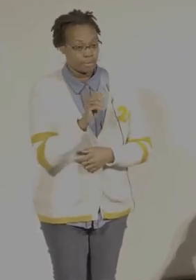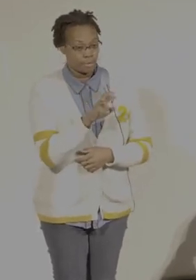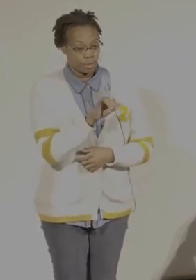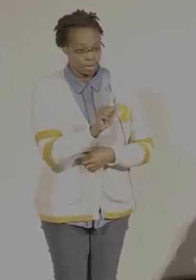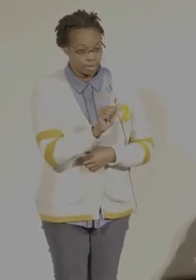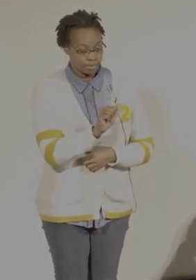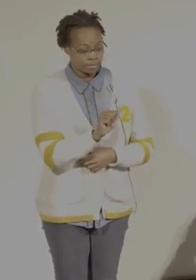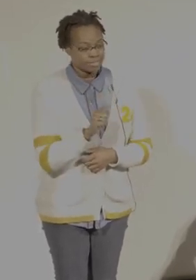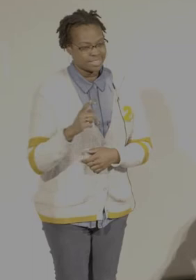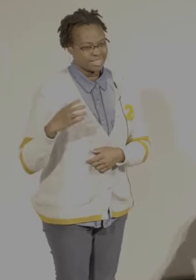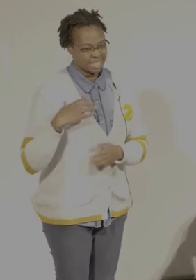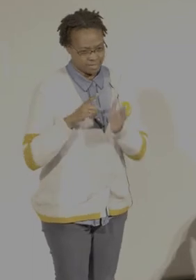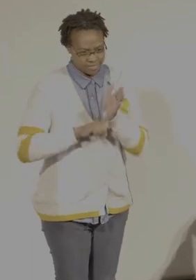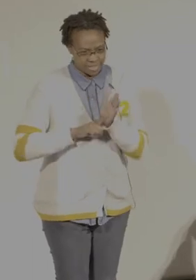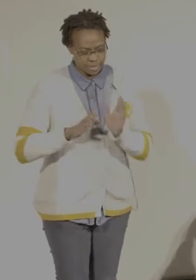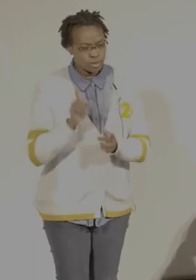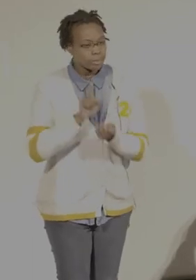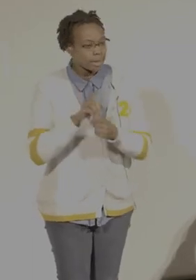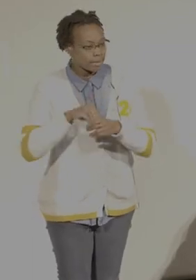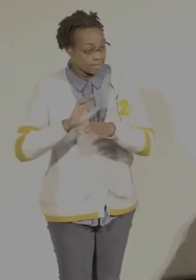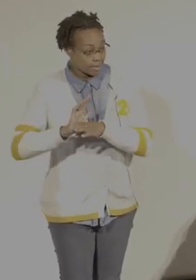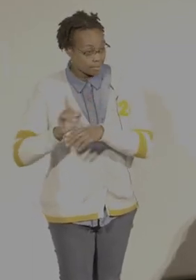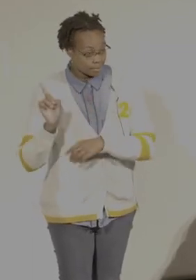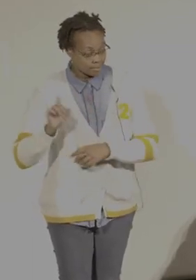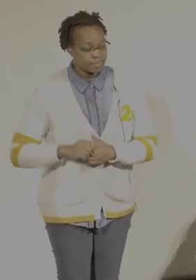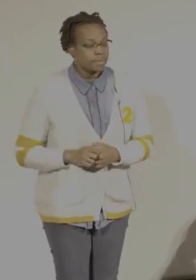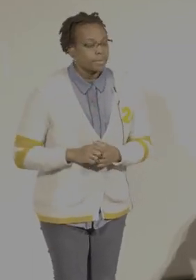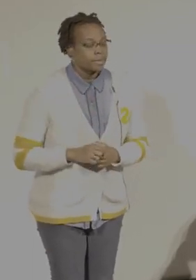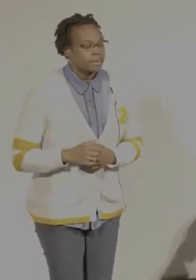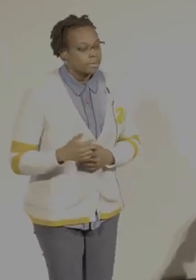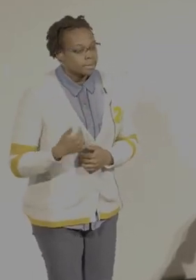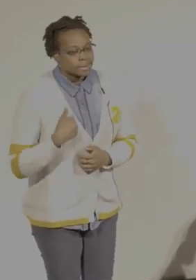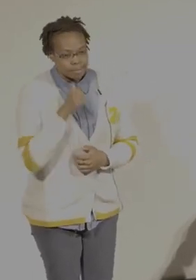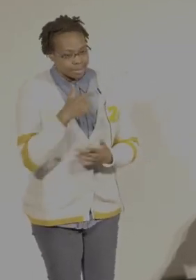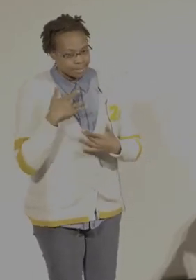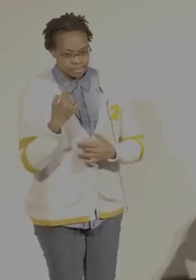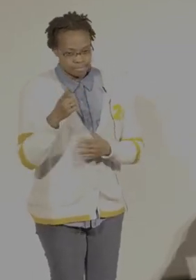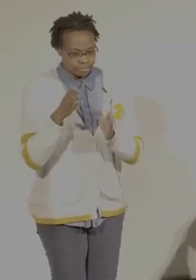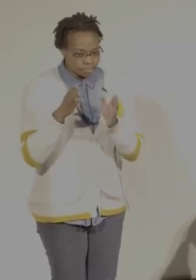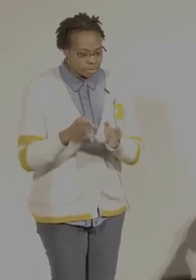his chief investigator, who you met in the film. And I'm not typically someone who is nervous